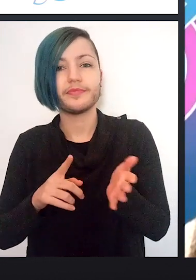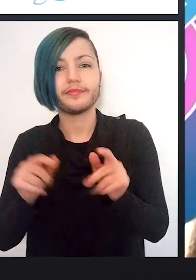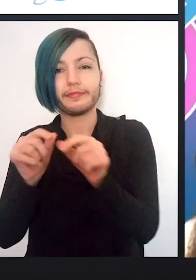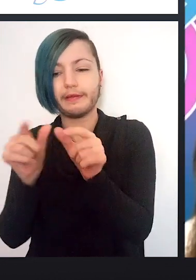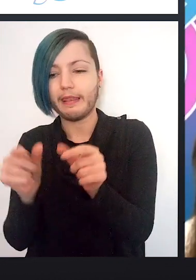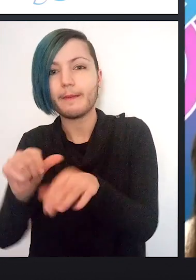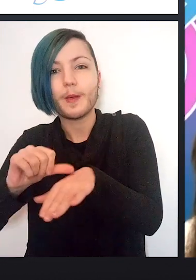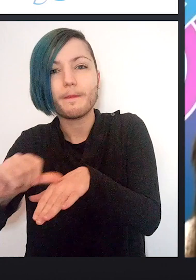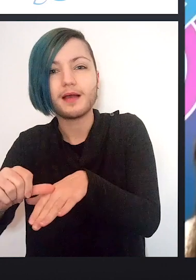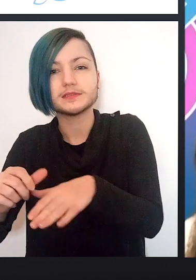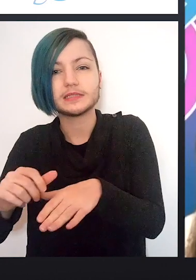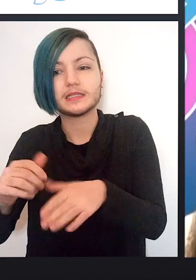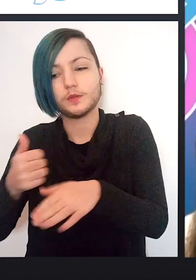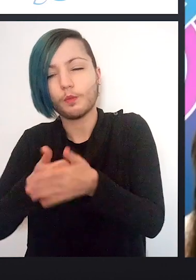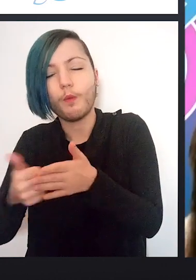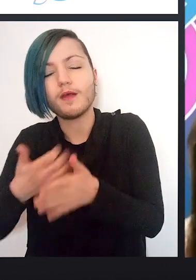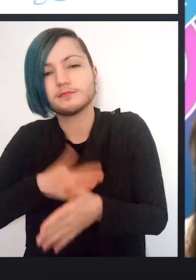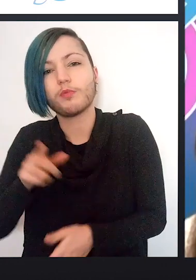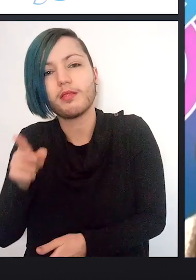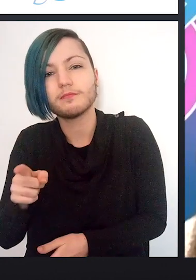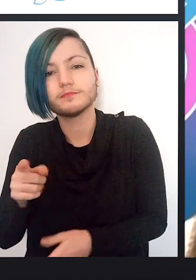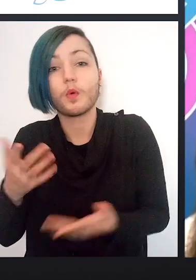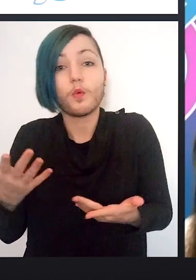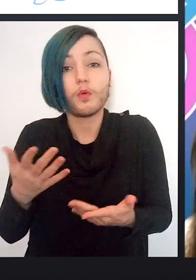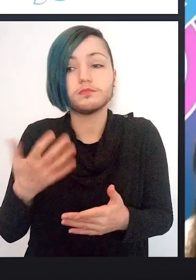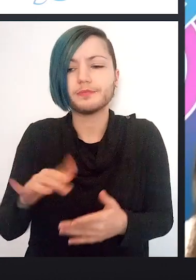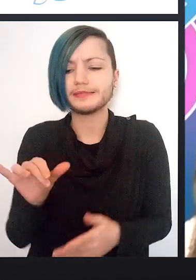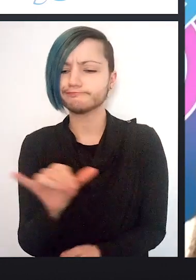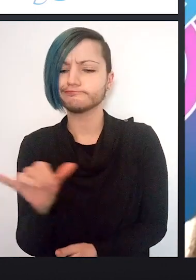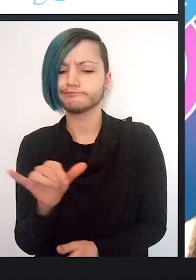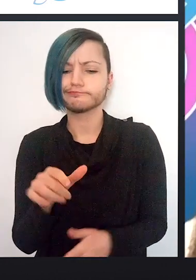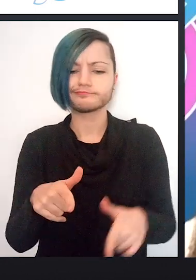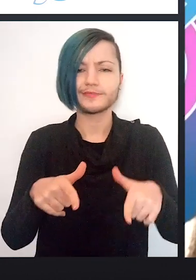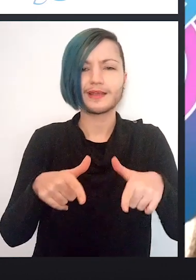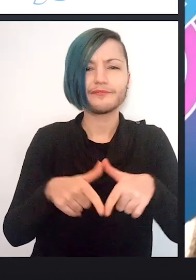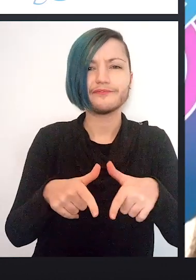aesthetic labiaplasty procedure or did you have to weigh up your options at the time?